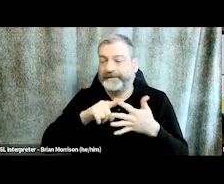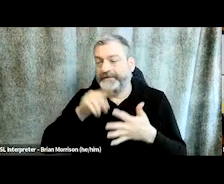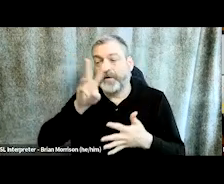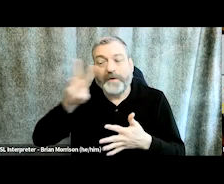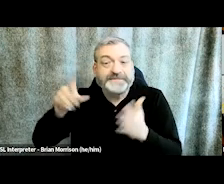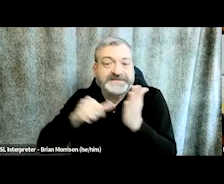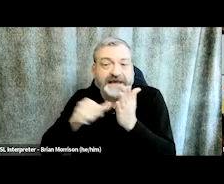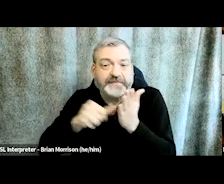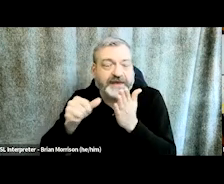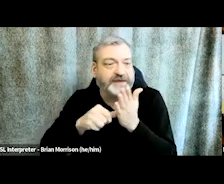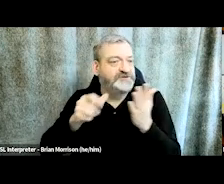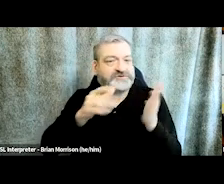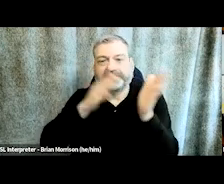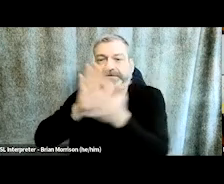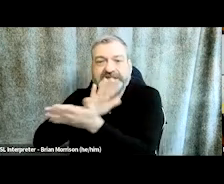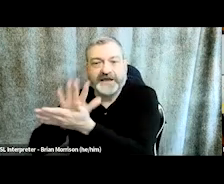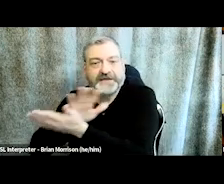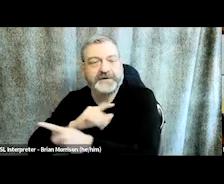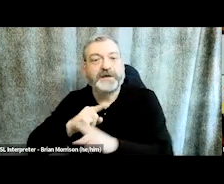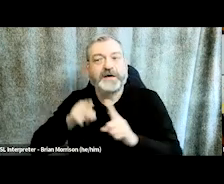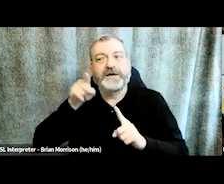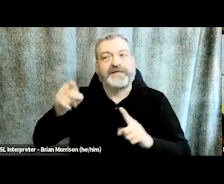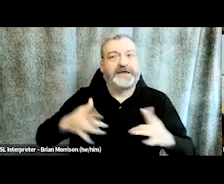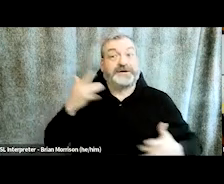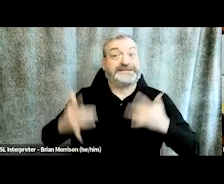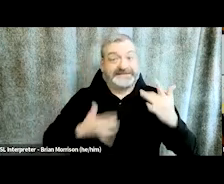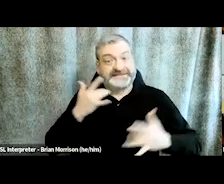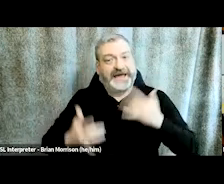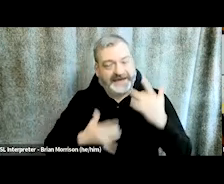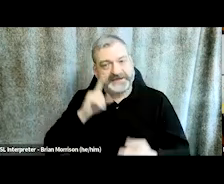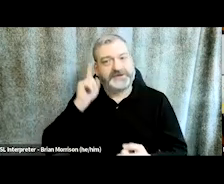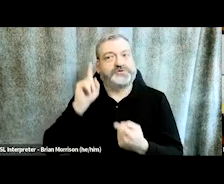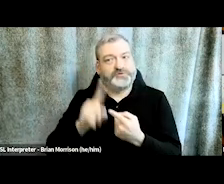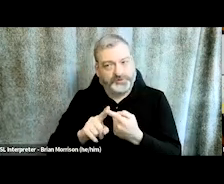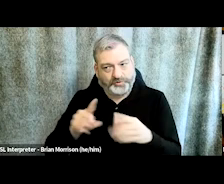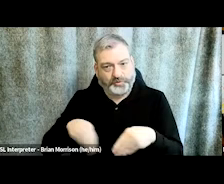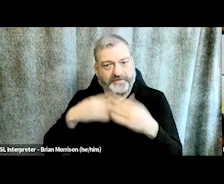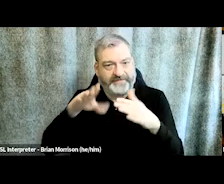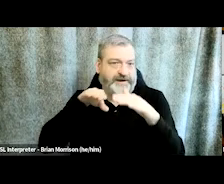that they are excited to then walk through how that looks, how that sounds and how